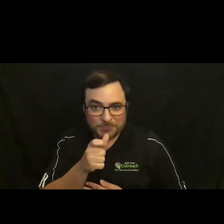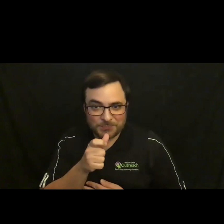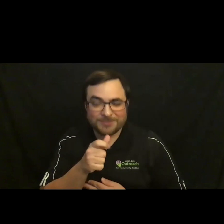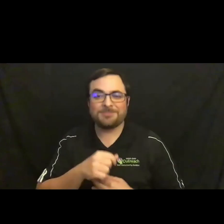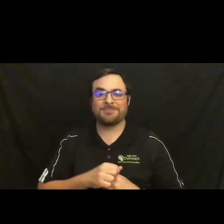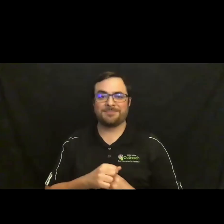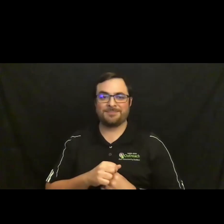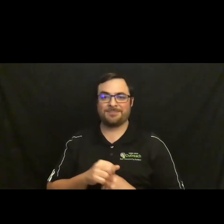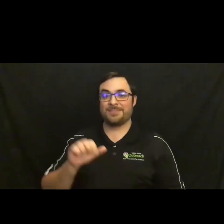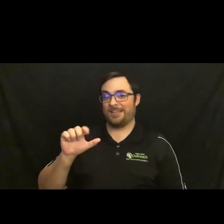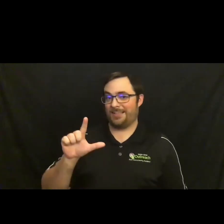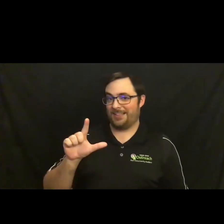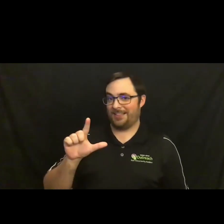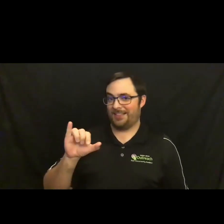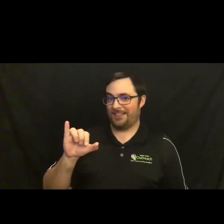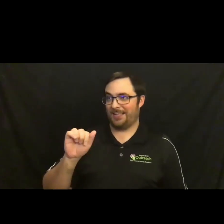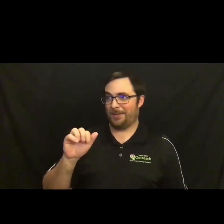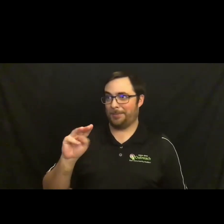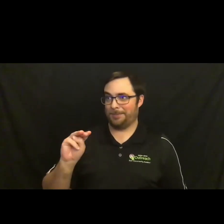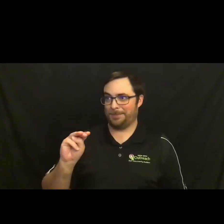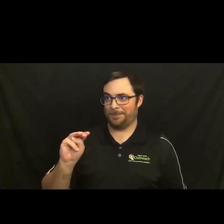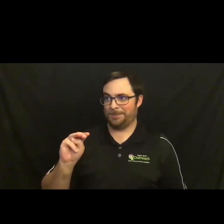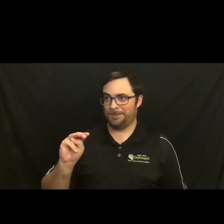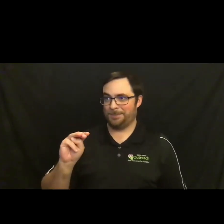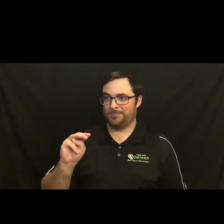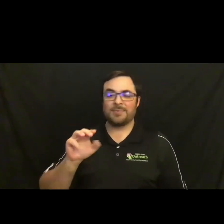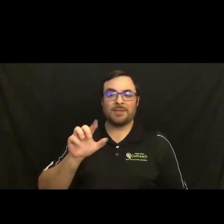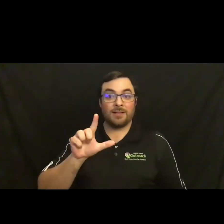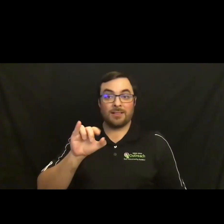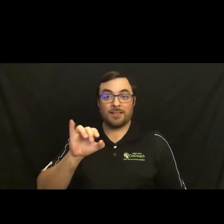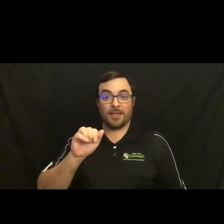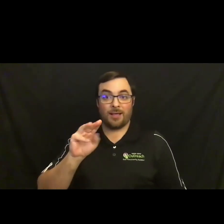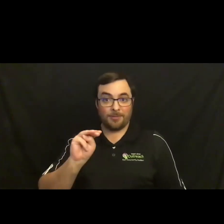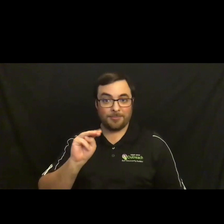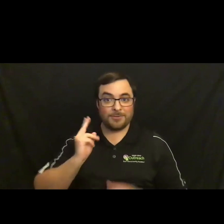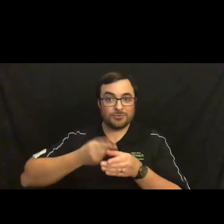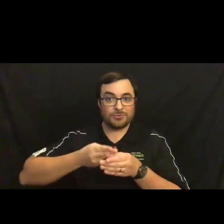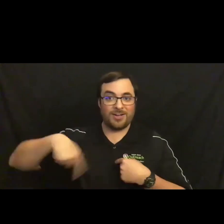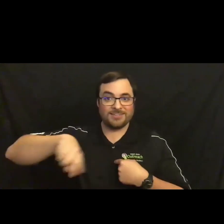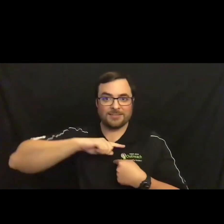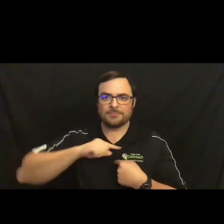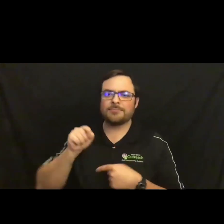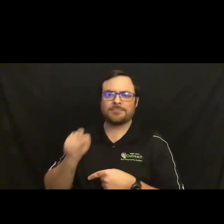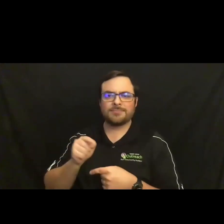going to be Liam. So as Liam comes on, he had shared the talent